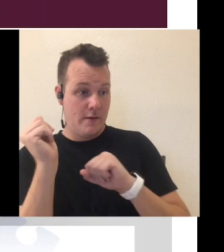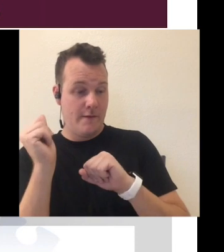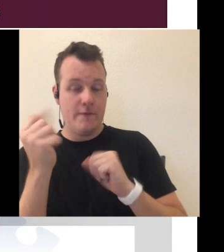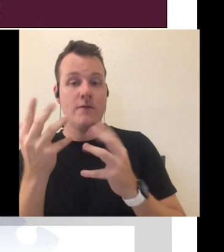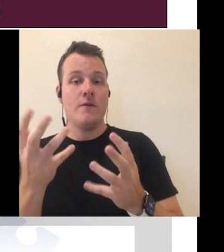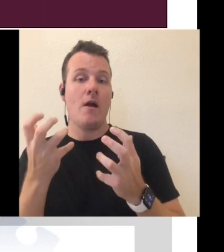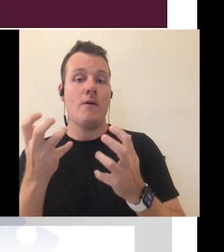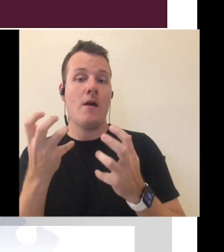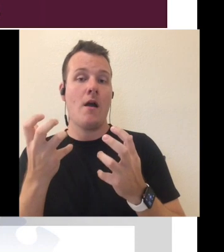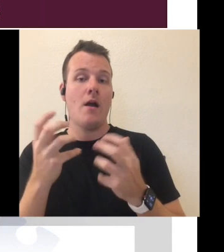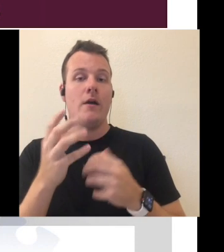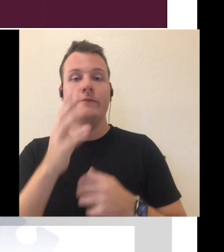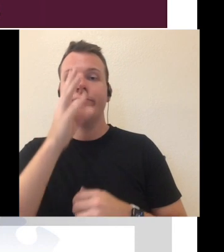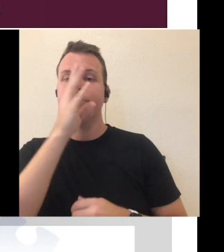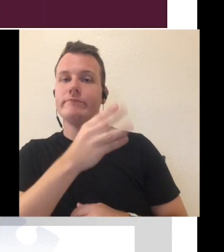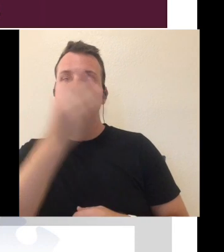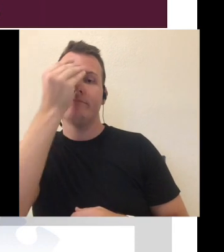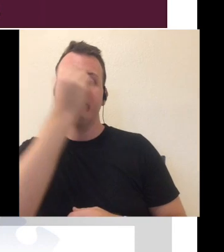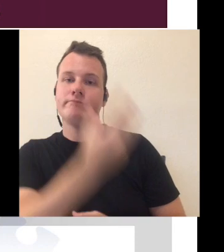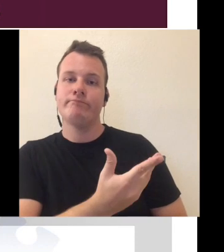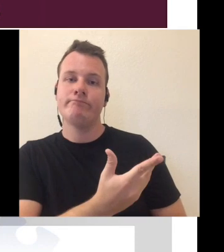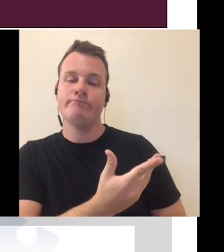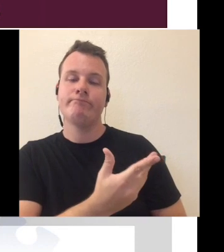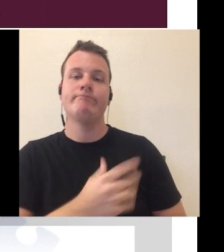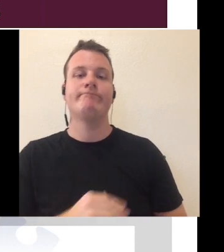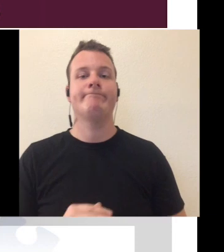that you're leaving, you just want to be as upfront with them as you feel